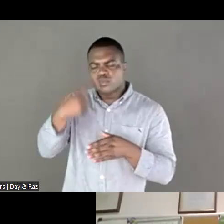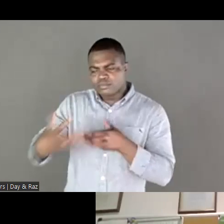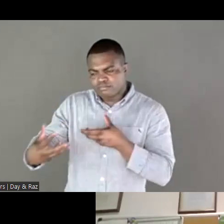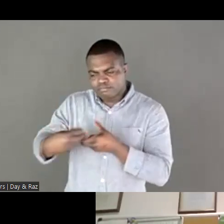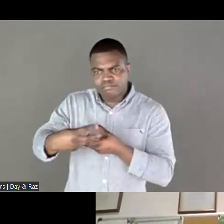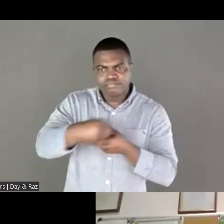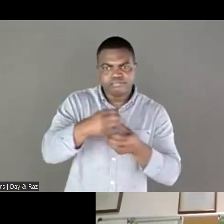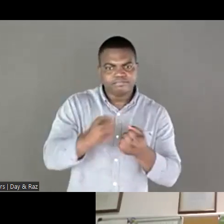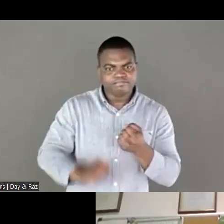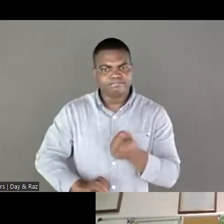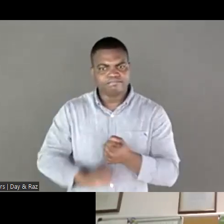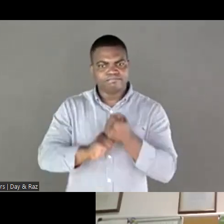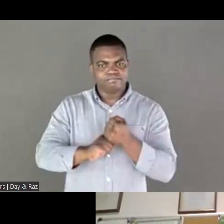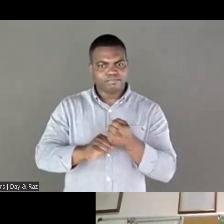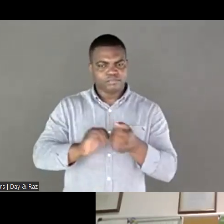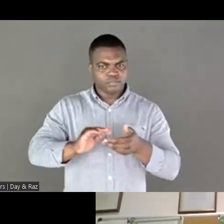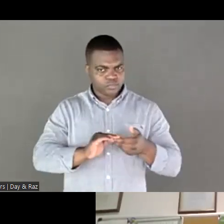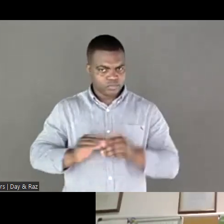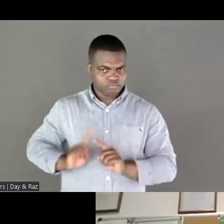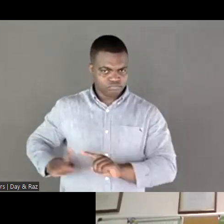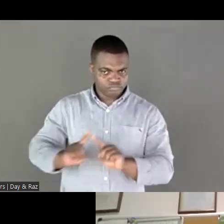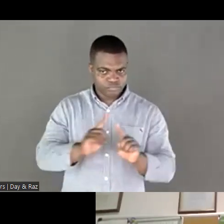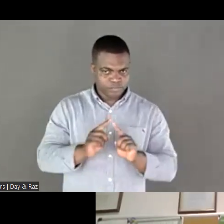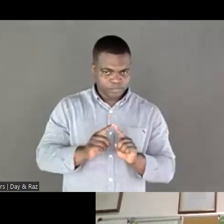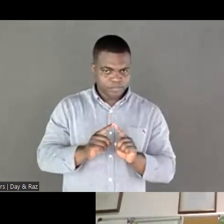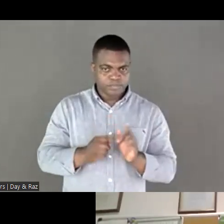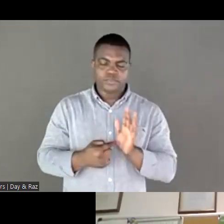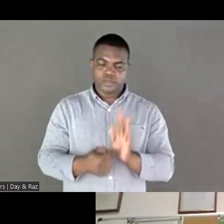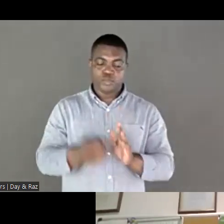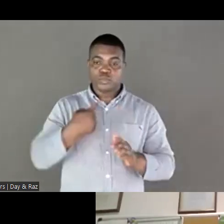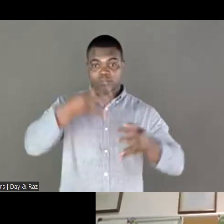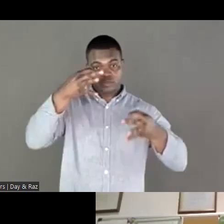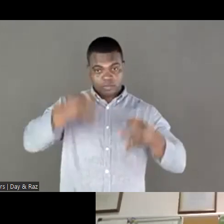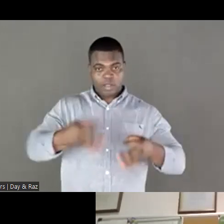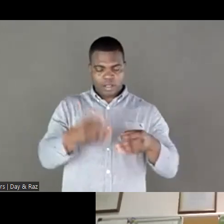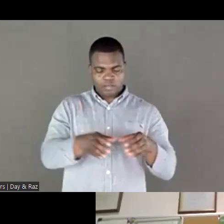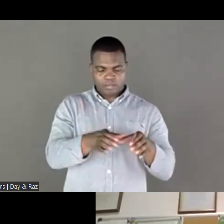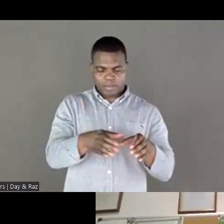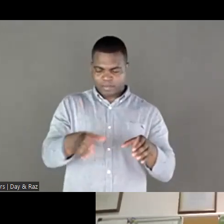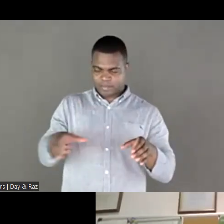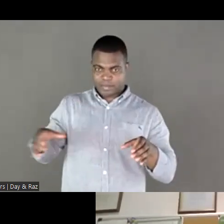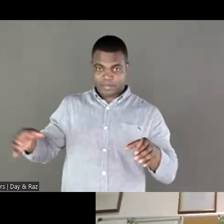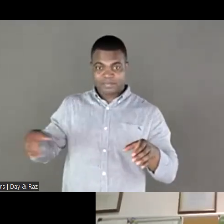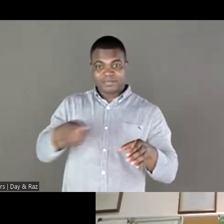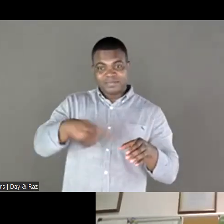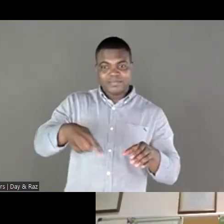action started, we also started actively collaborating with them. And now we actually